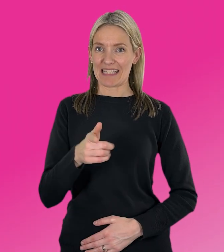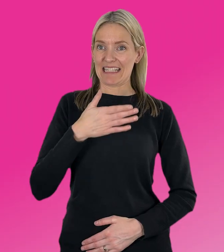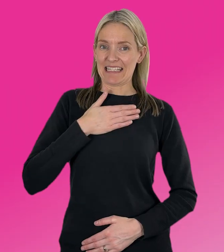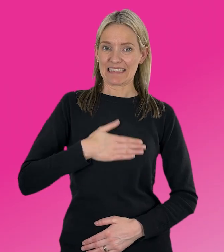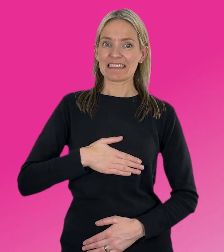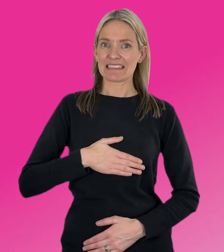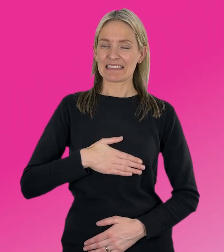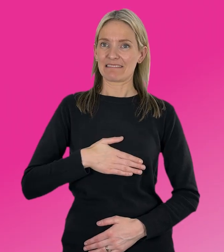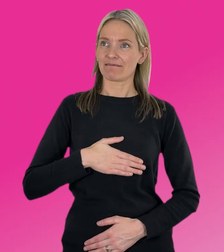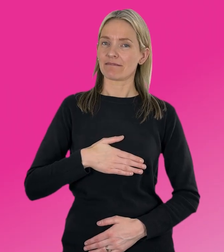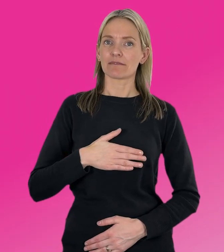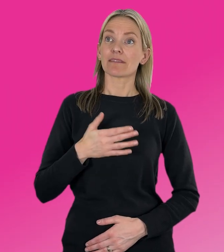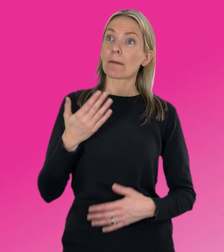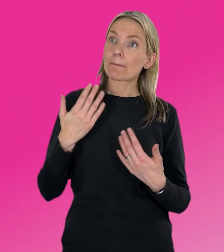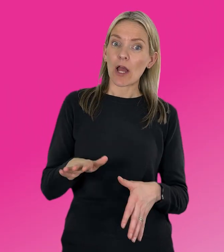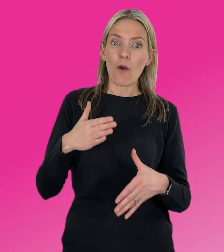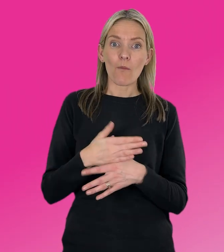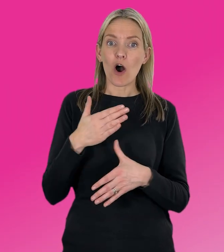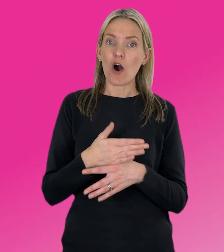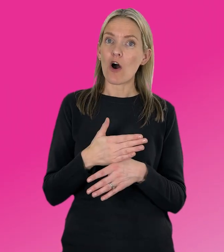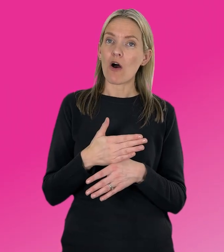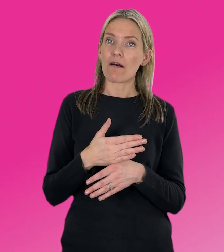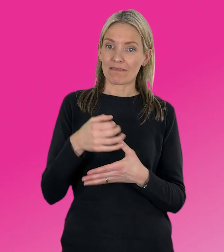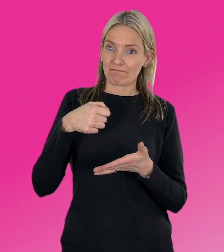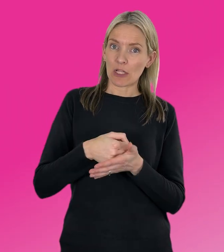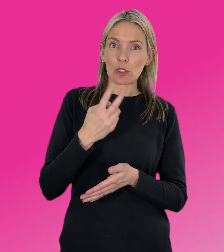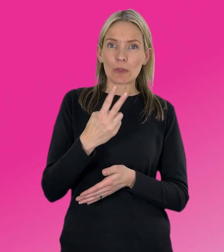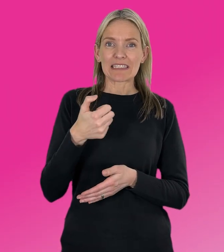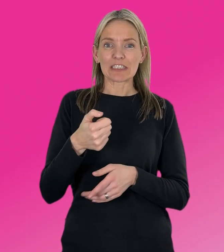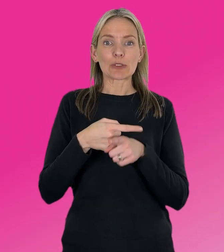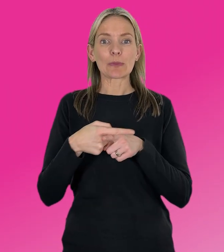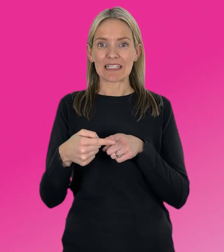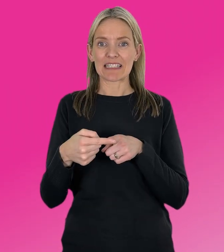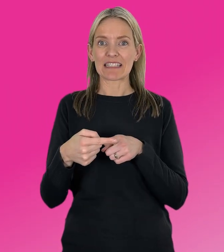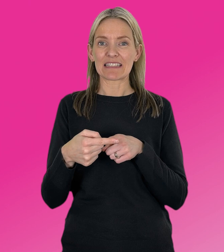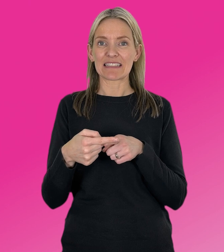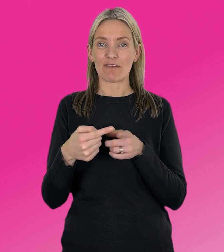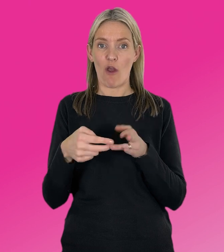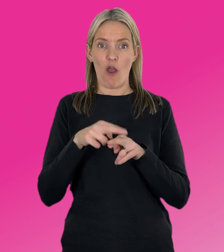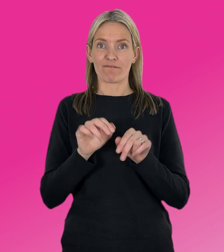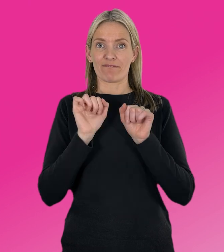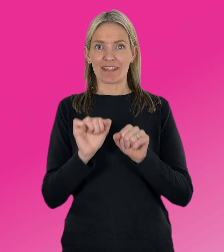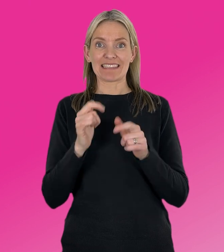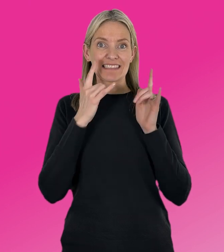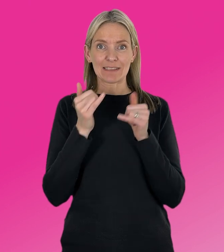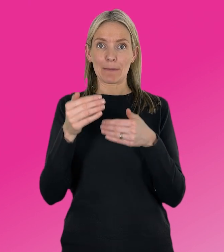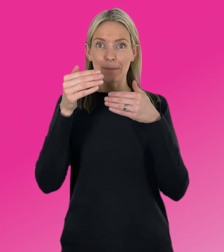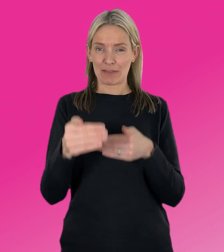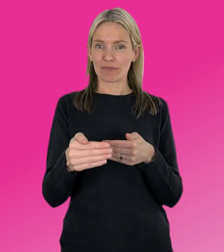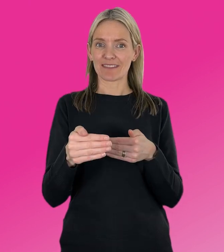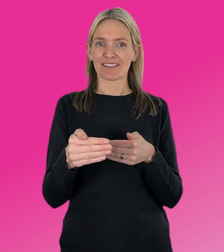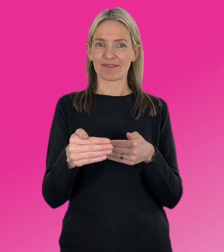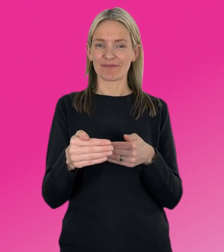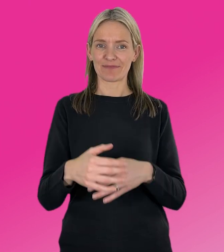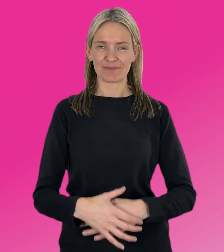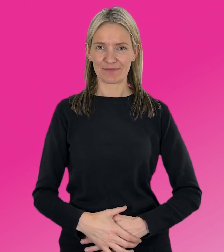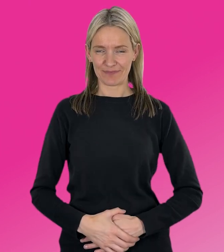You need to have worked for at least 26 weeks of your Test Period.